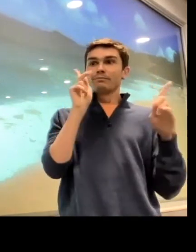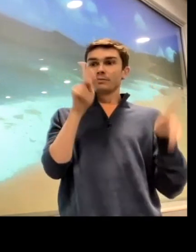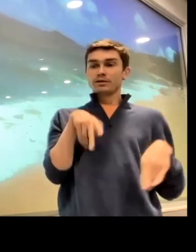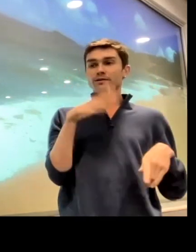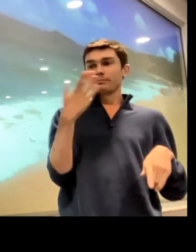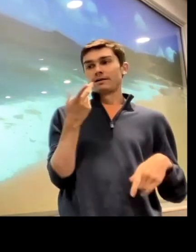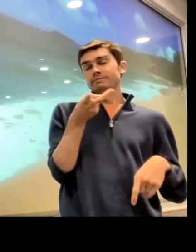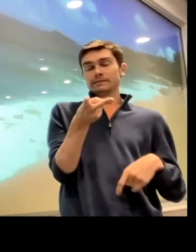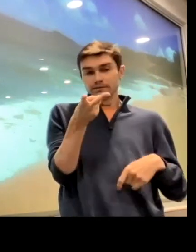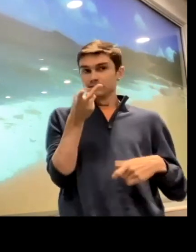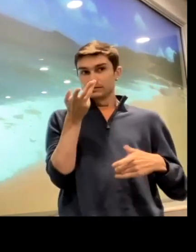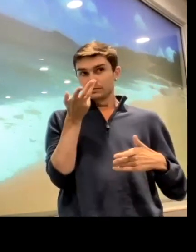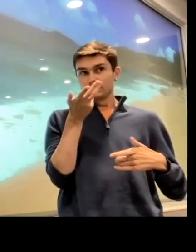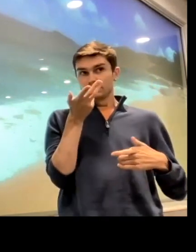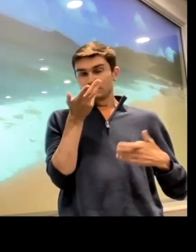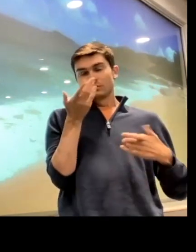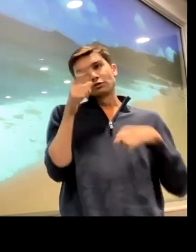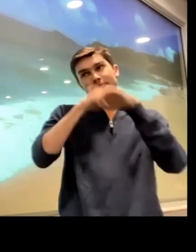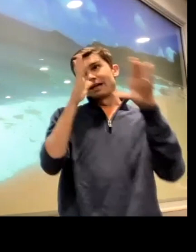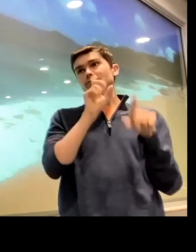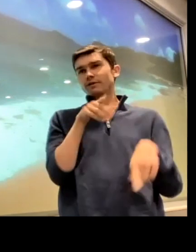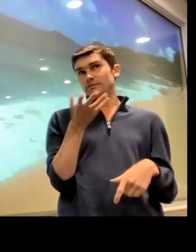another. Jefferson might have an idea on for about it,